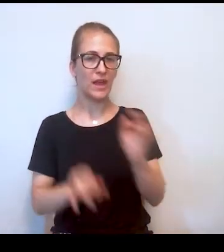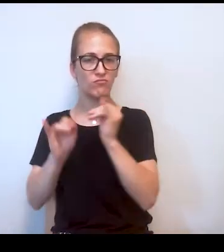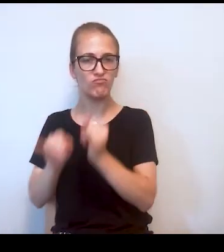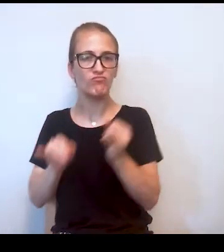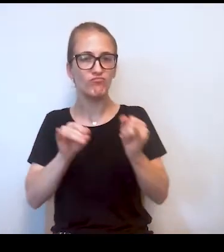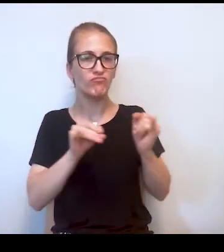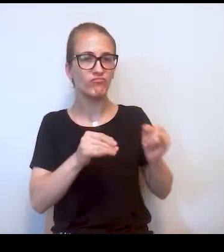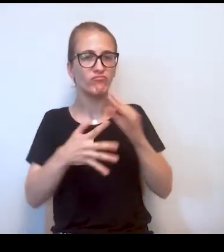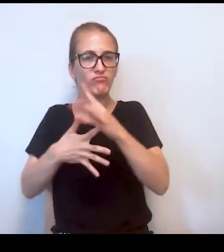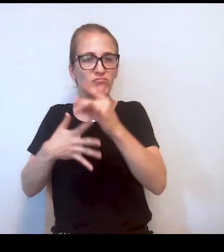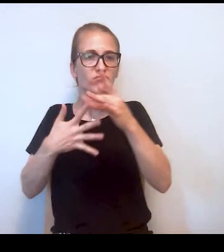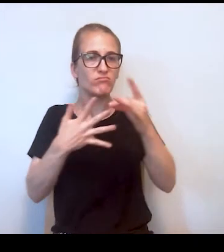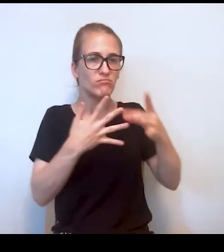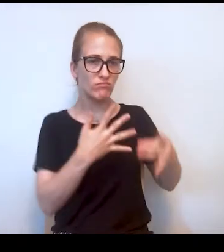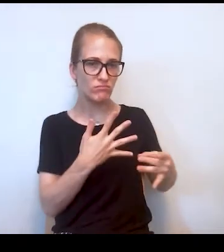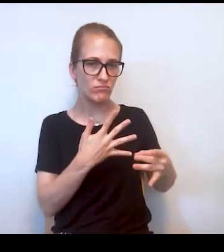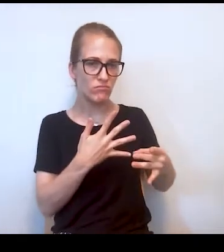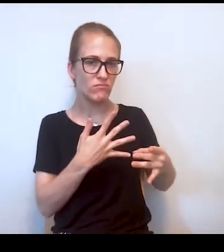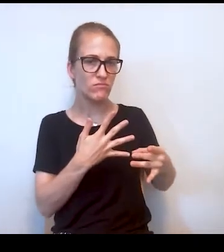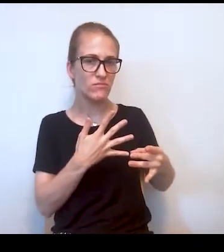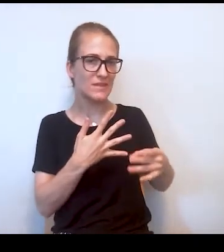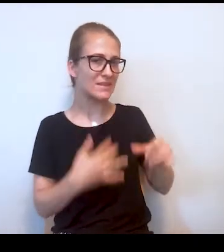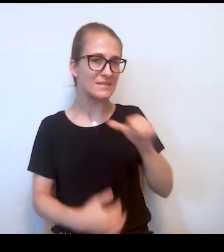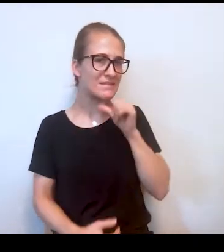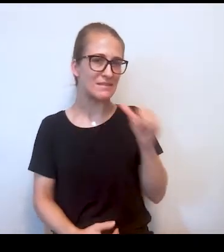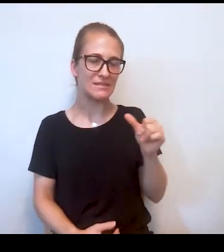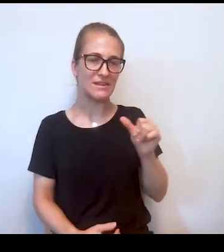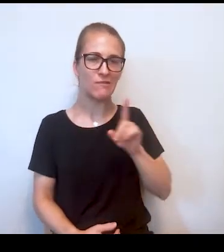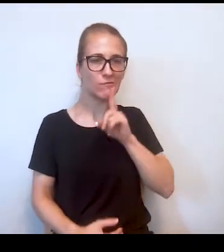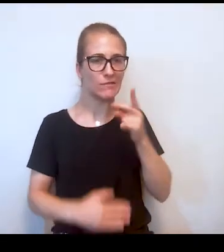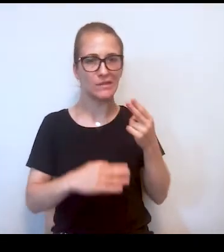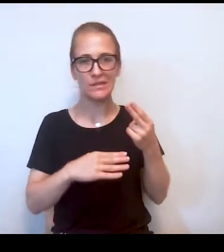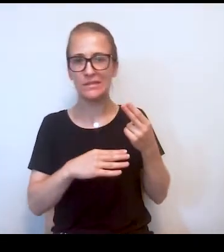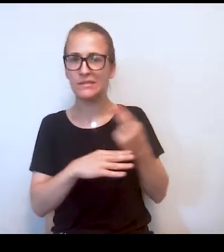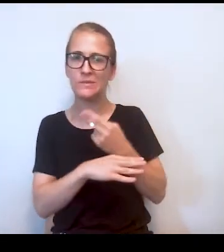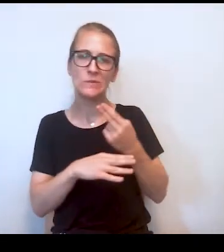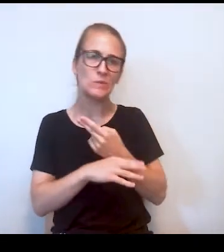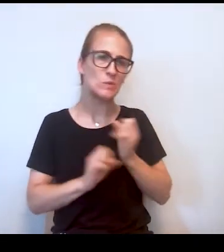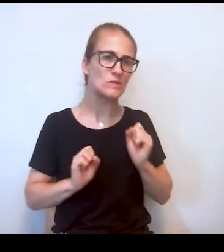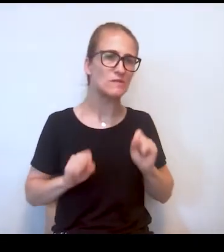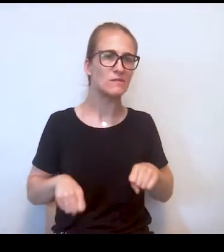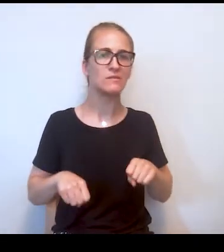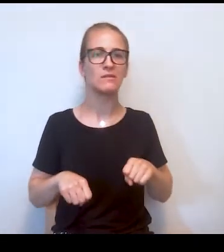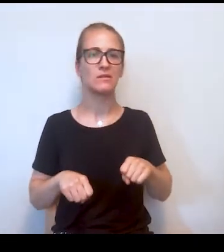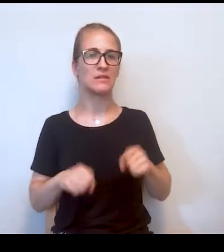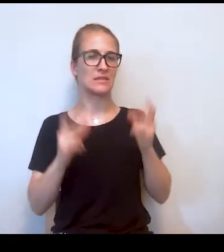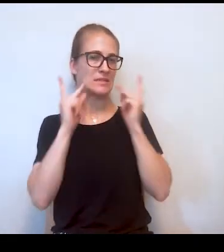is not as useful as looking at how society views these things.